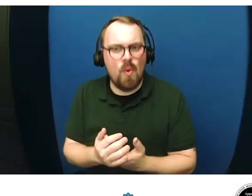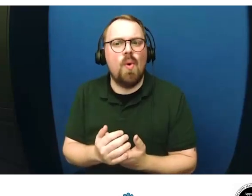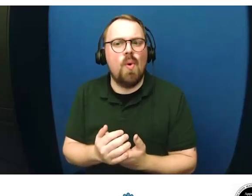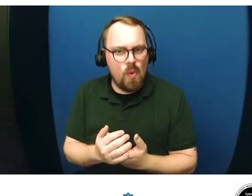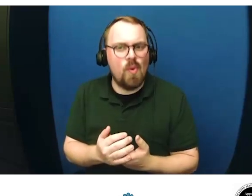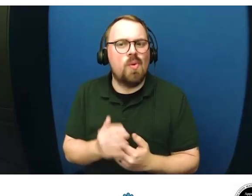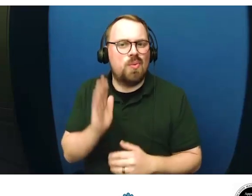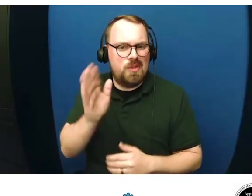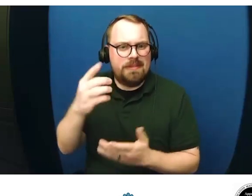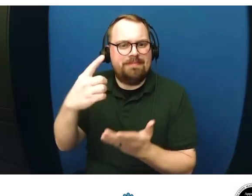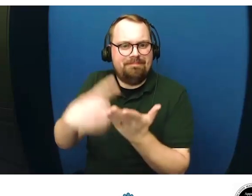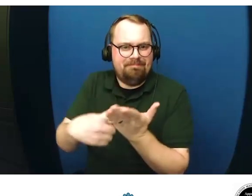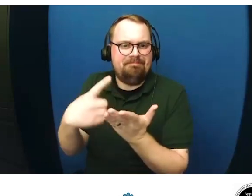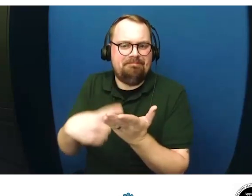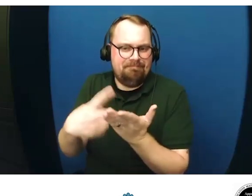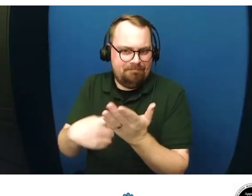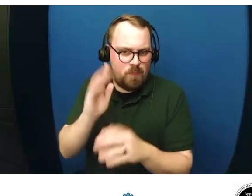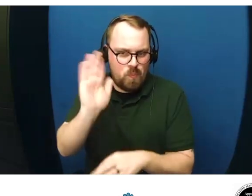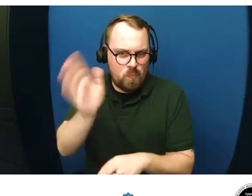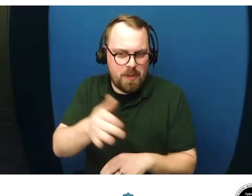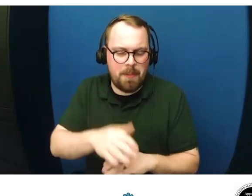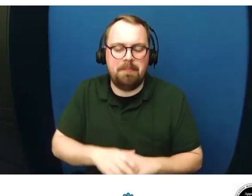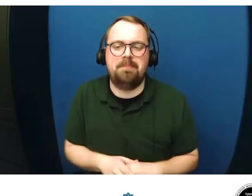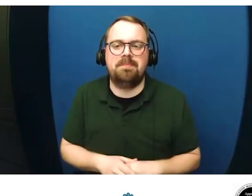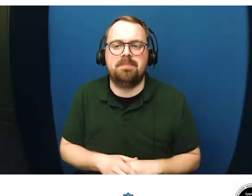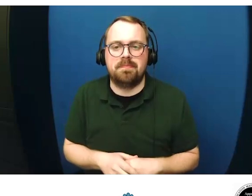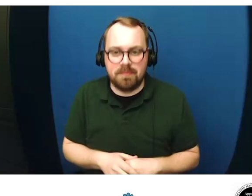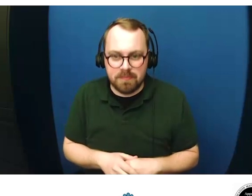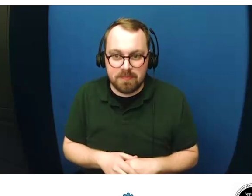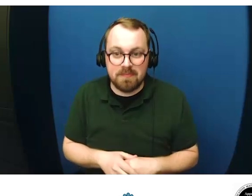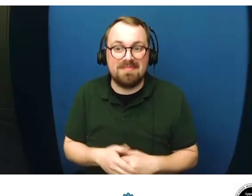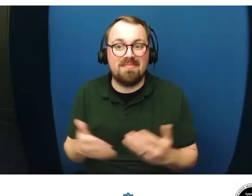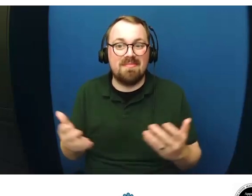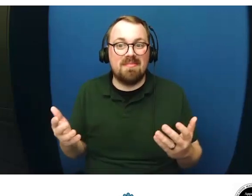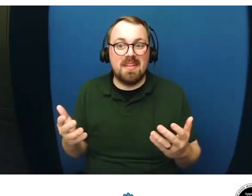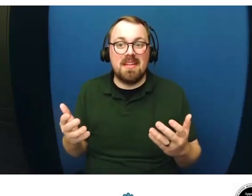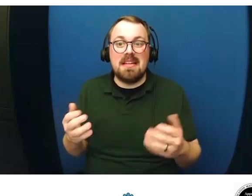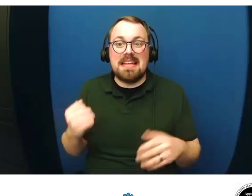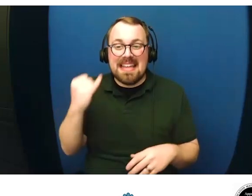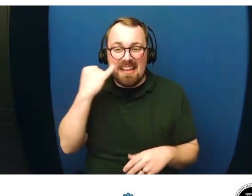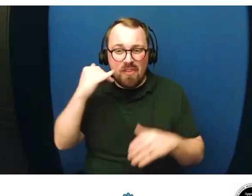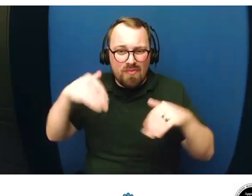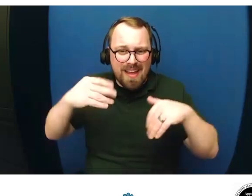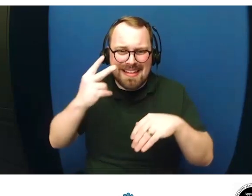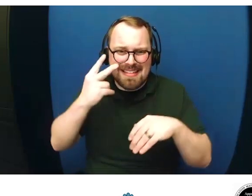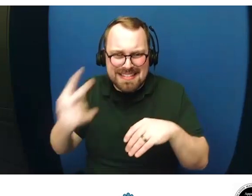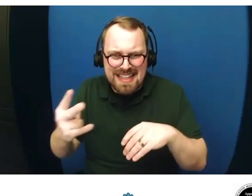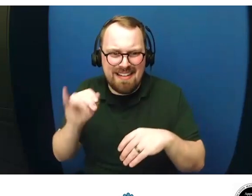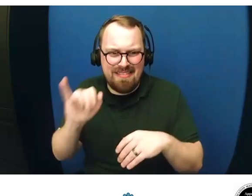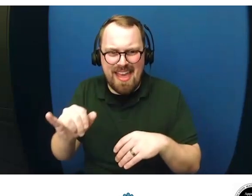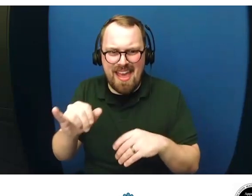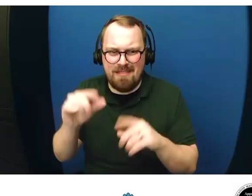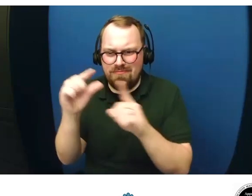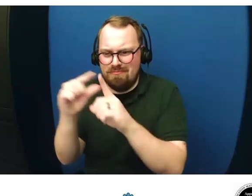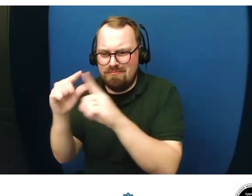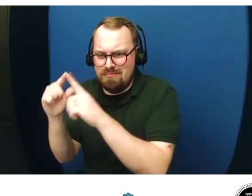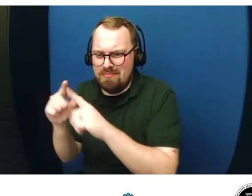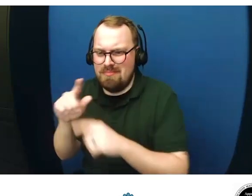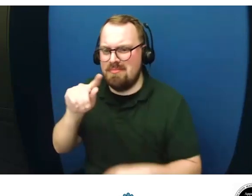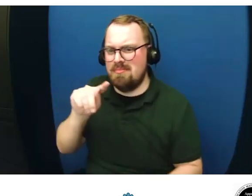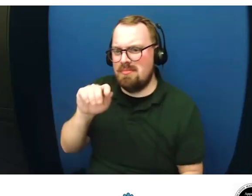to talk about. And though, if you've not seen that term before, our friends in the Nordic countries